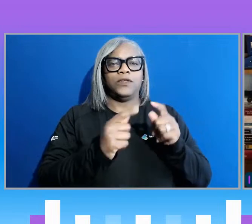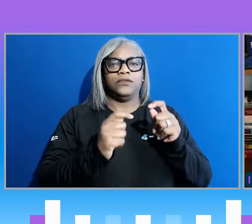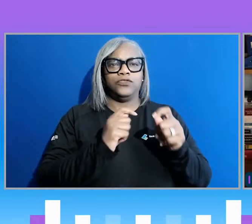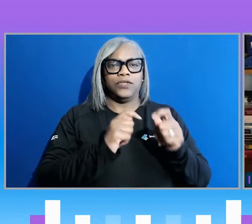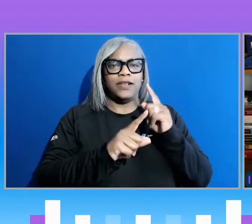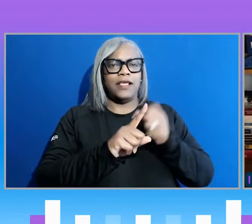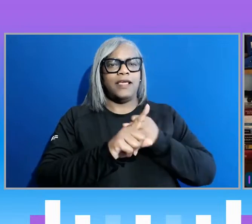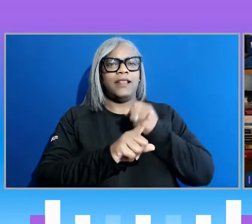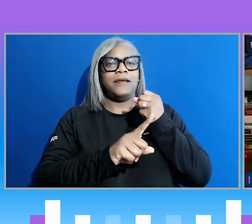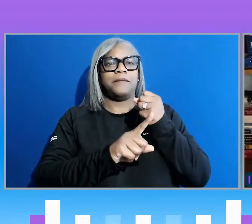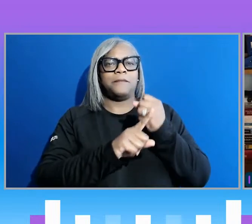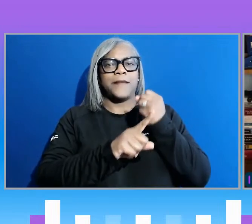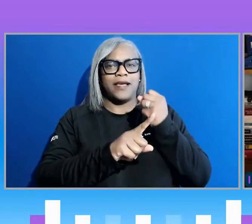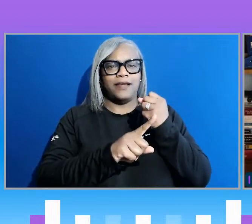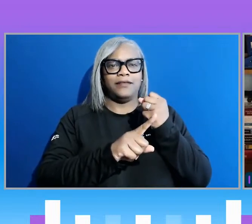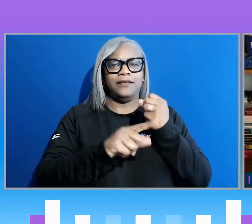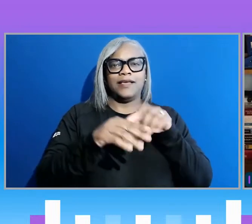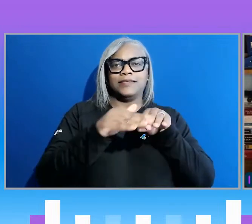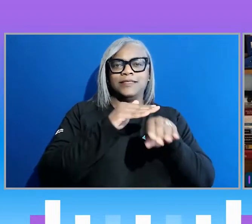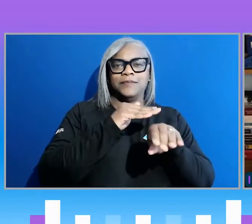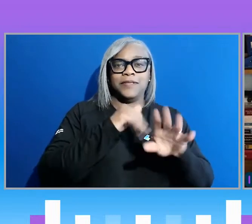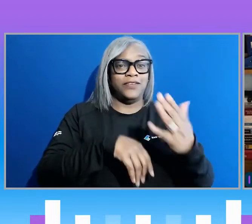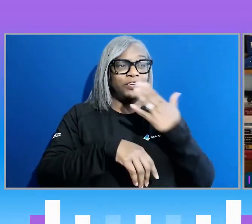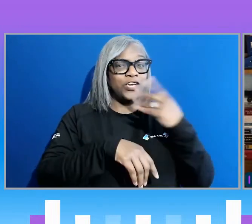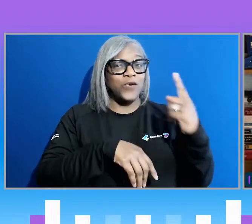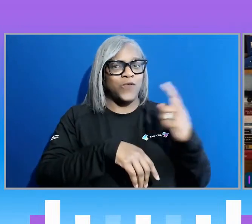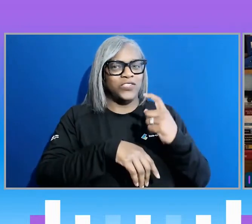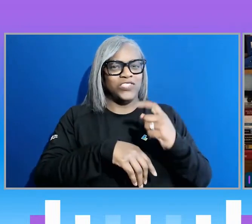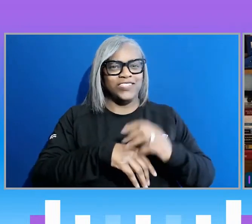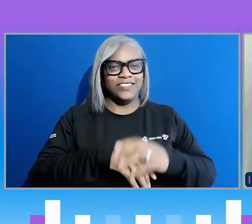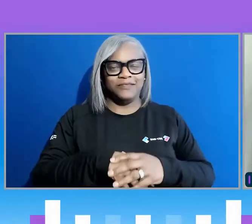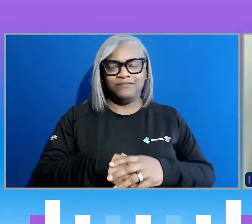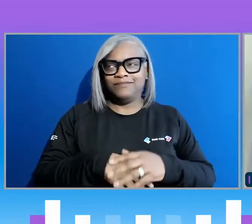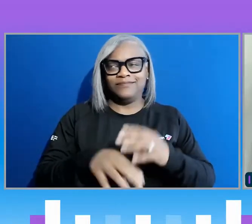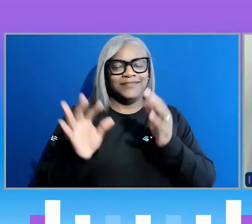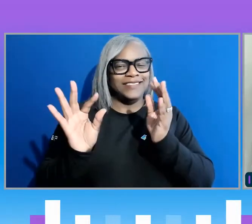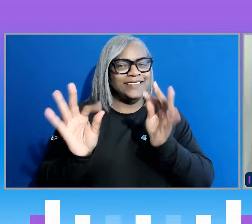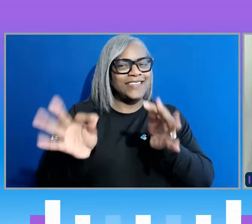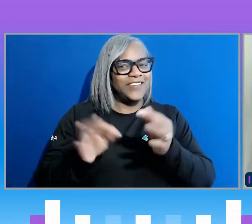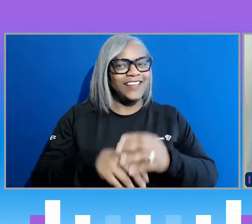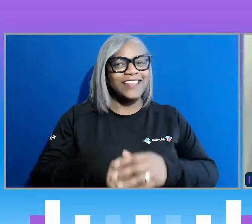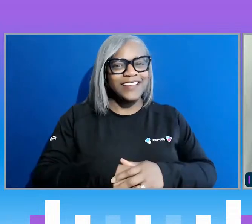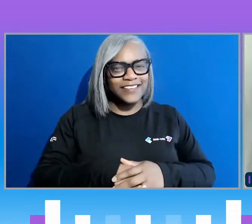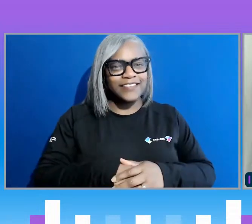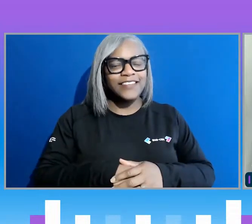affect accessibility. Good question.